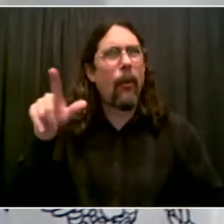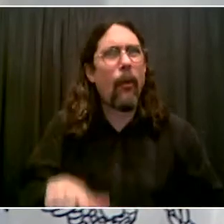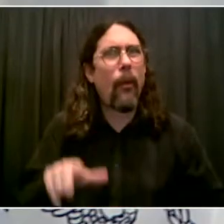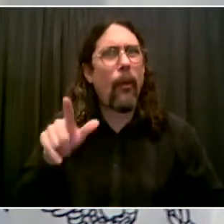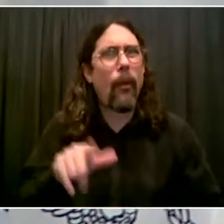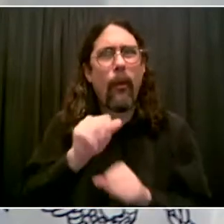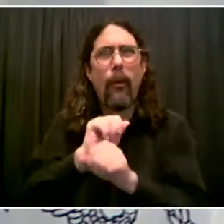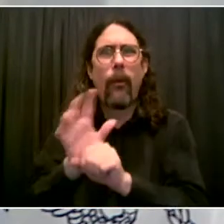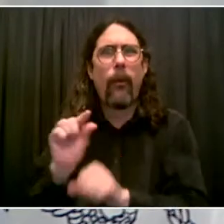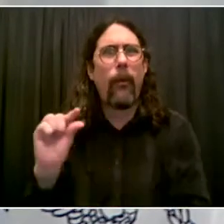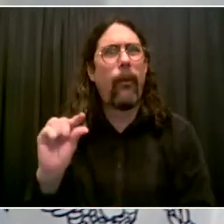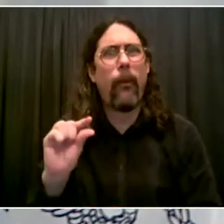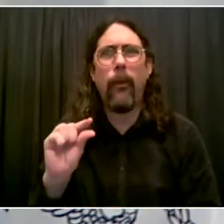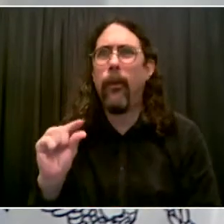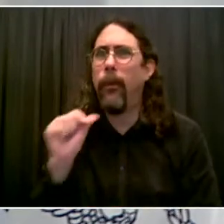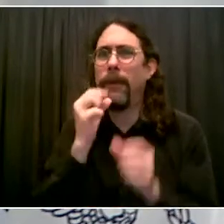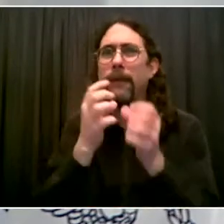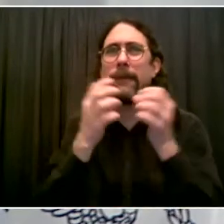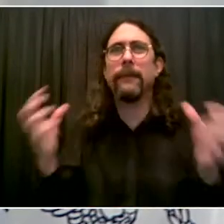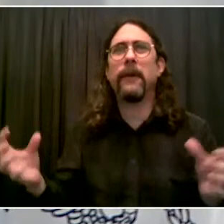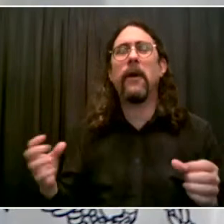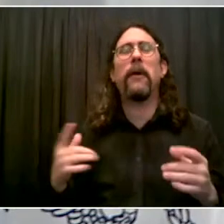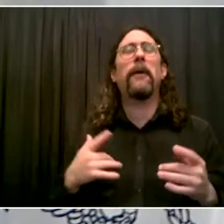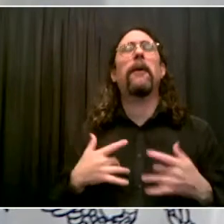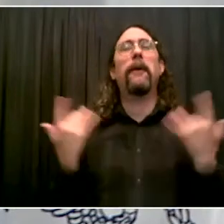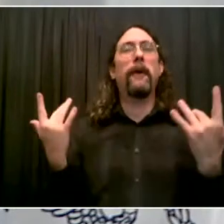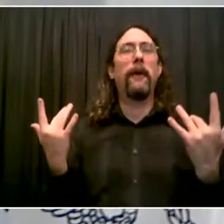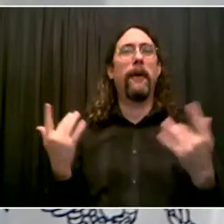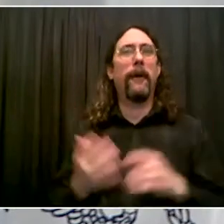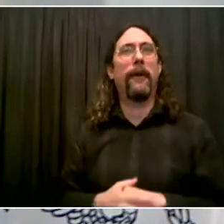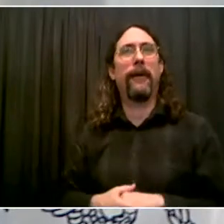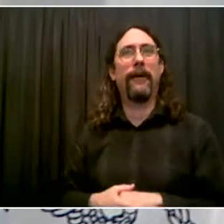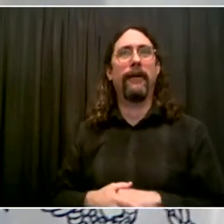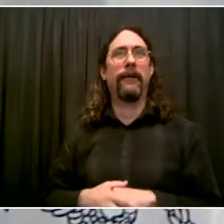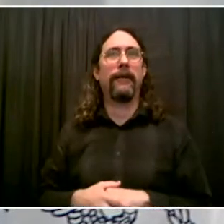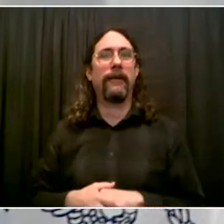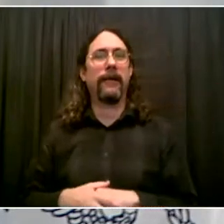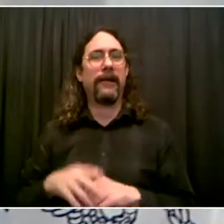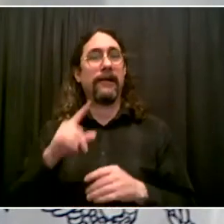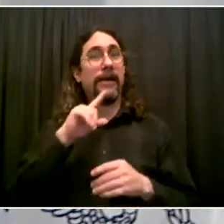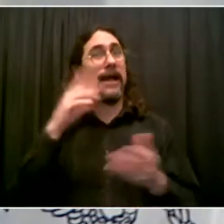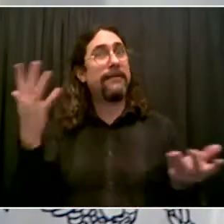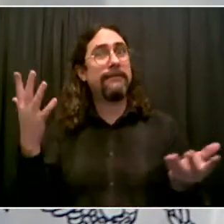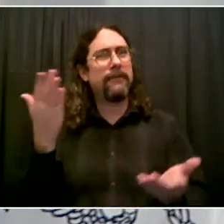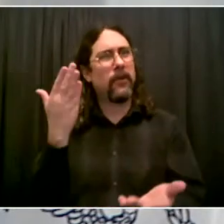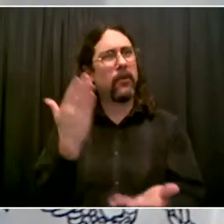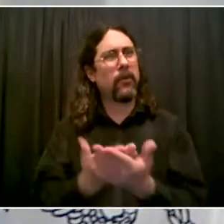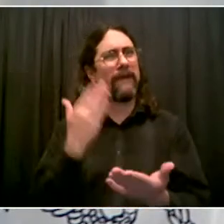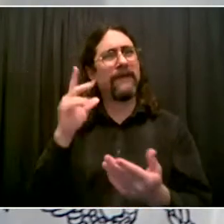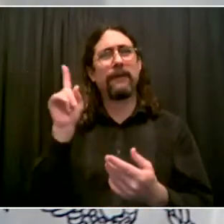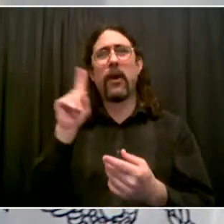REALLY GREAT NUMBERS AND AGAIN I WANT TO THANK